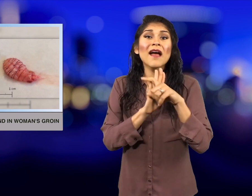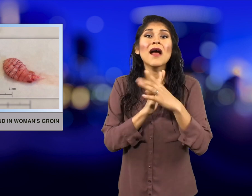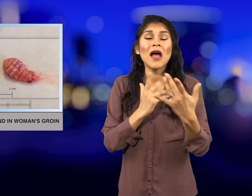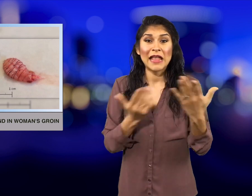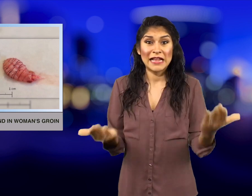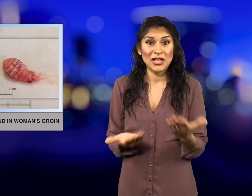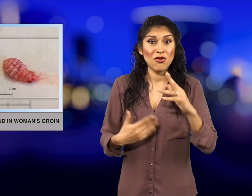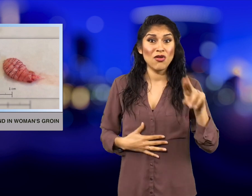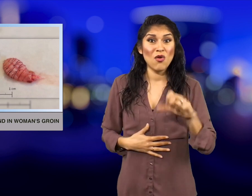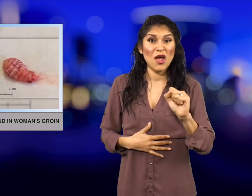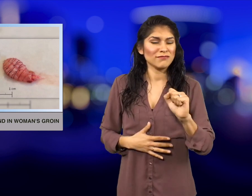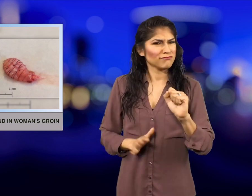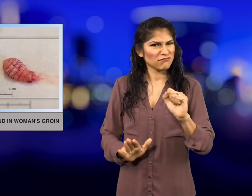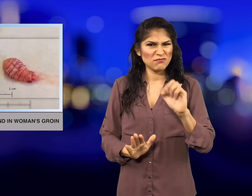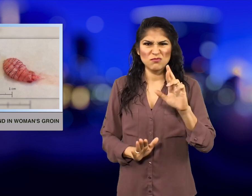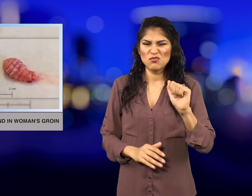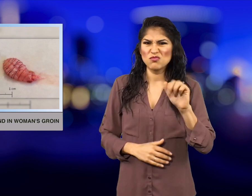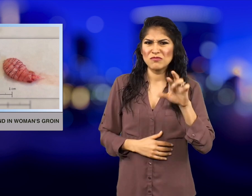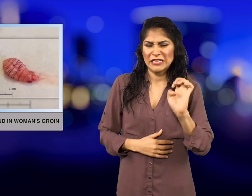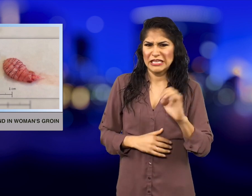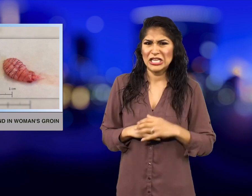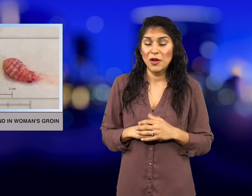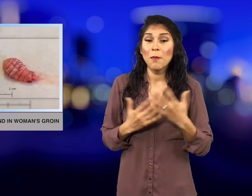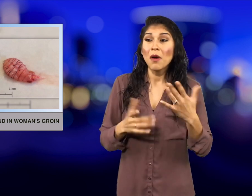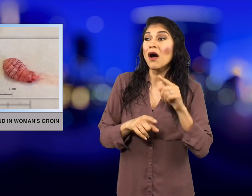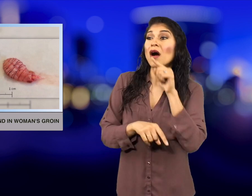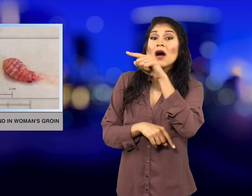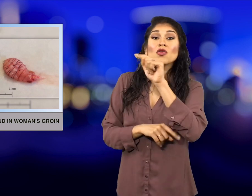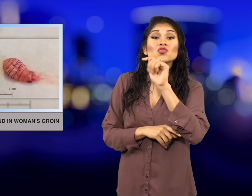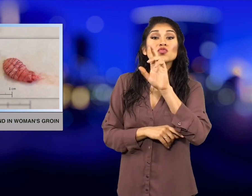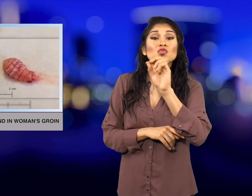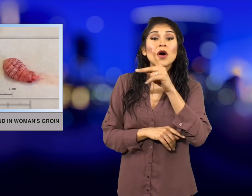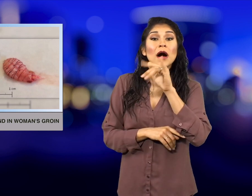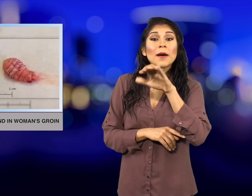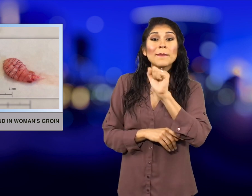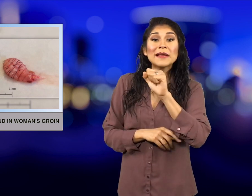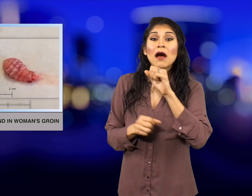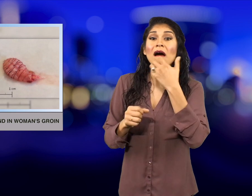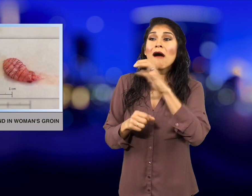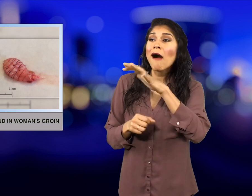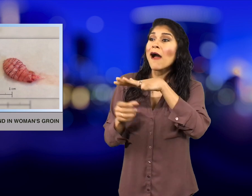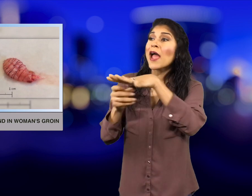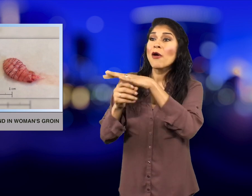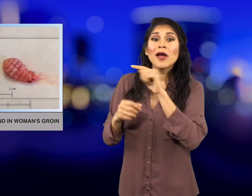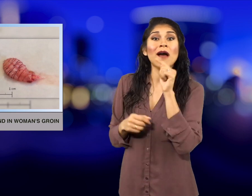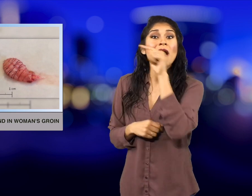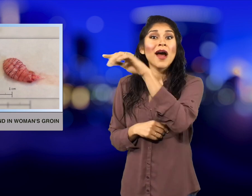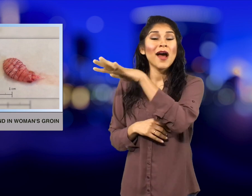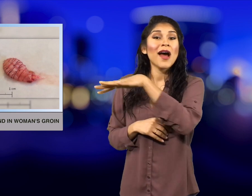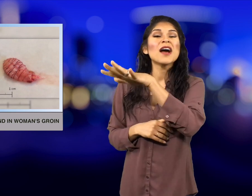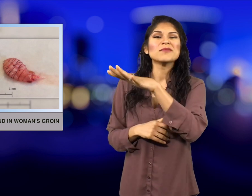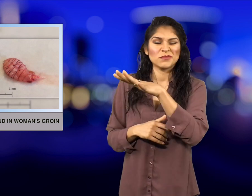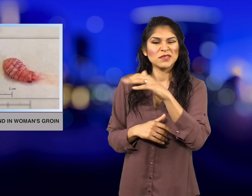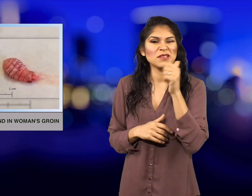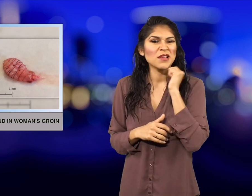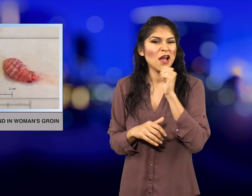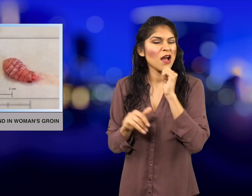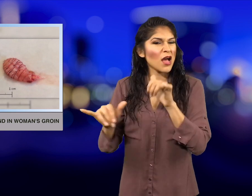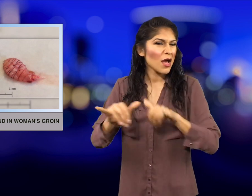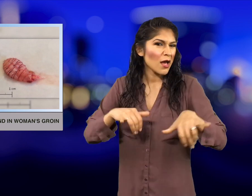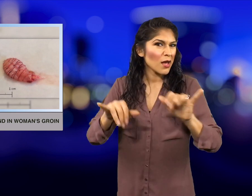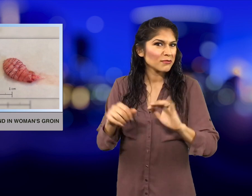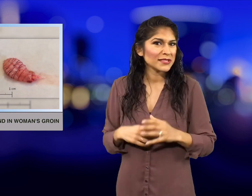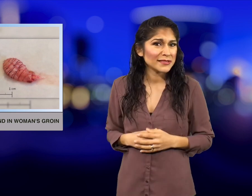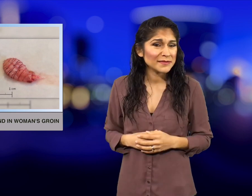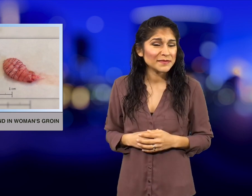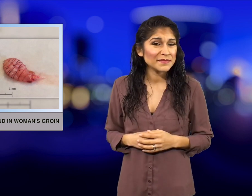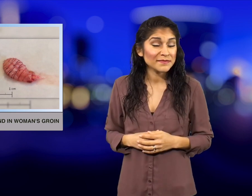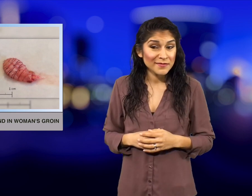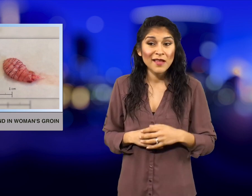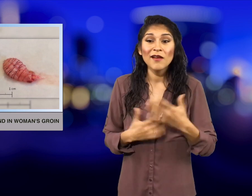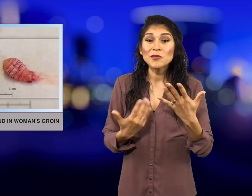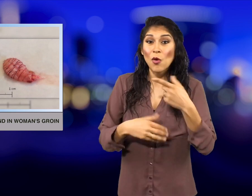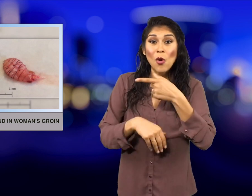The botfly is rare in the US but common in the Tropics.